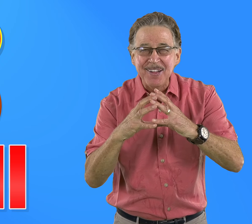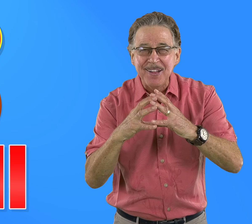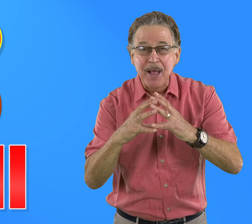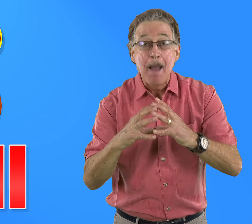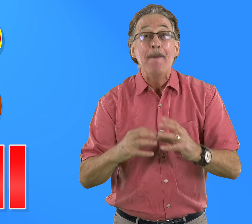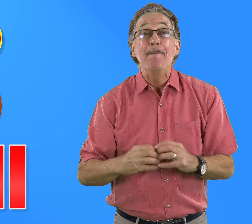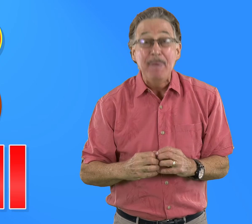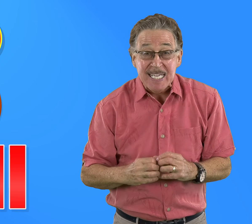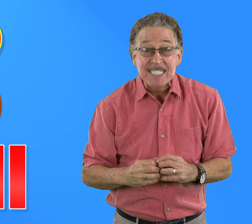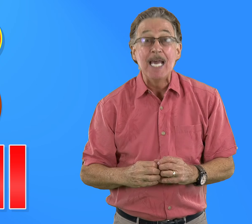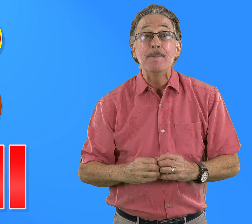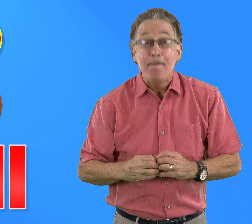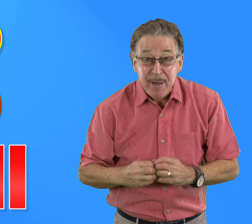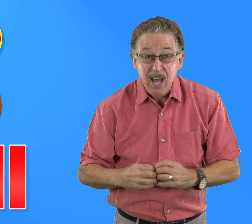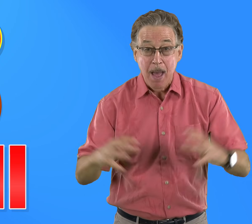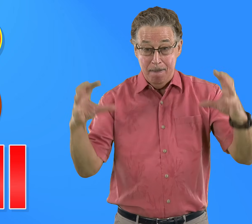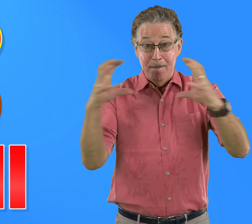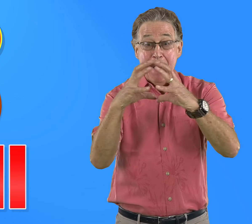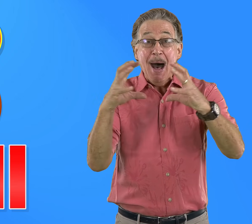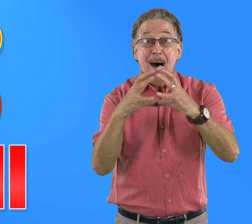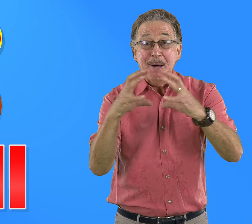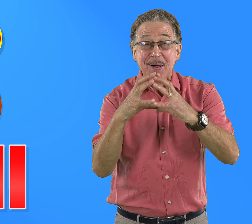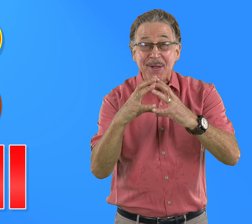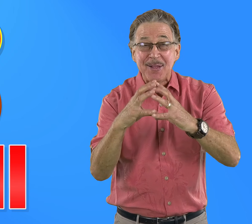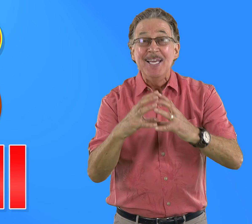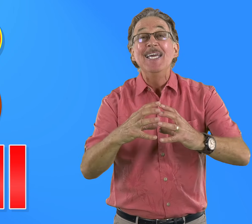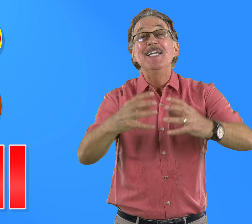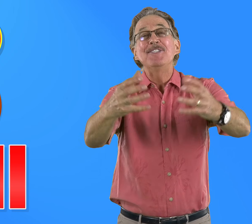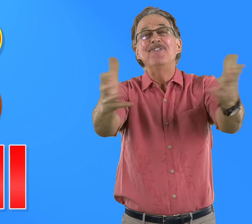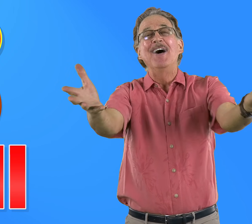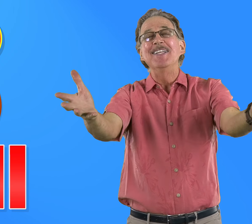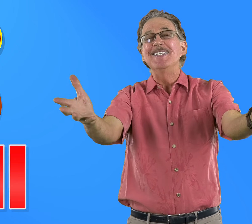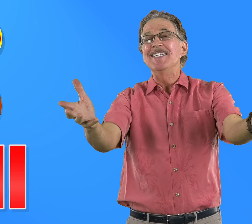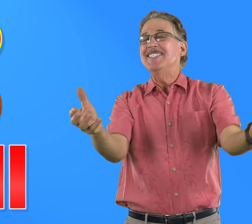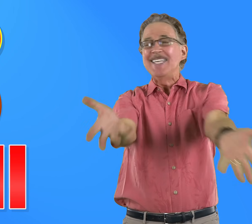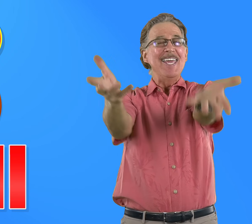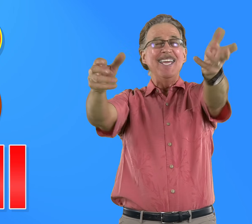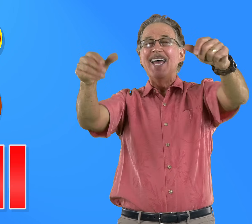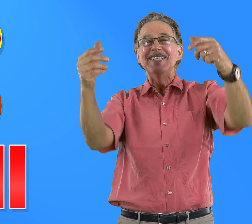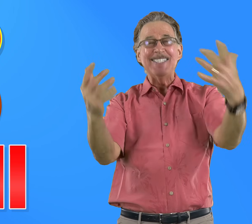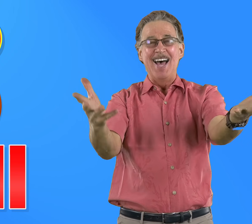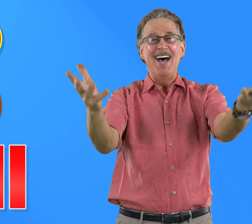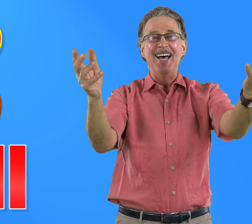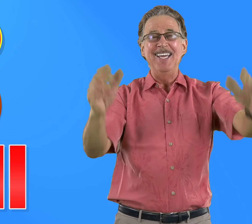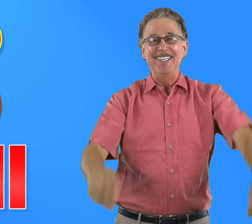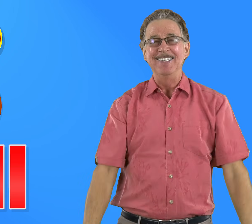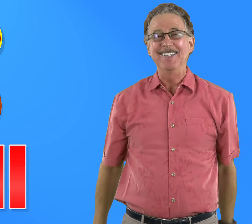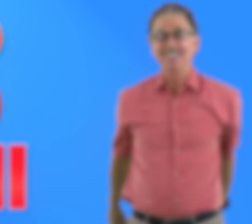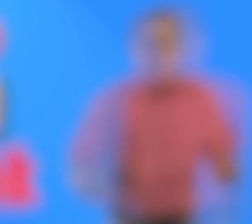Bb says /b/ ball It's fun to sing and sign